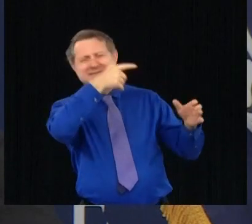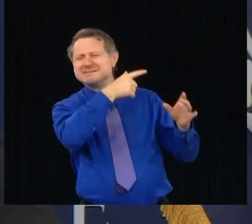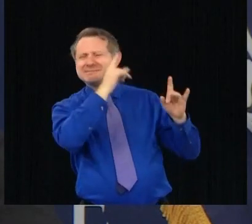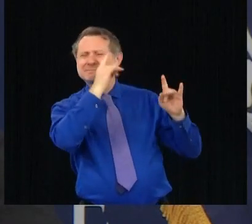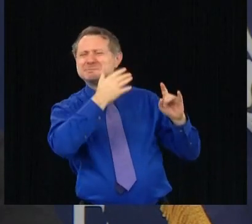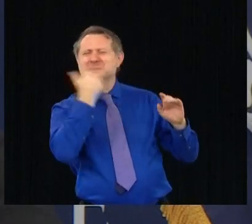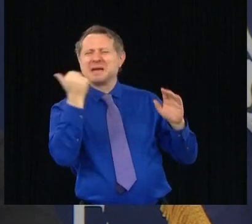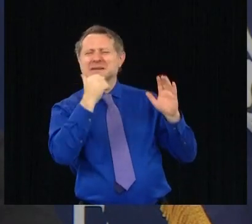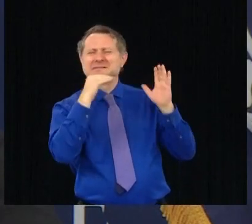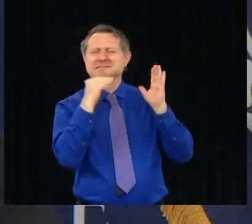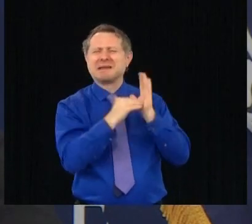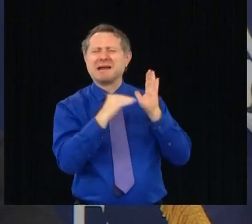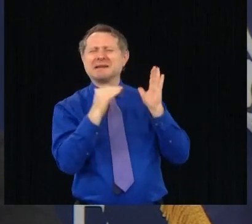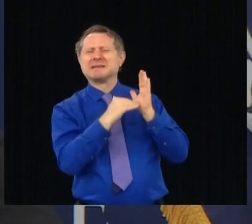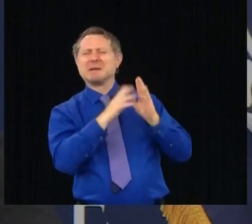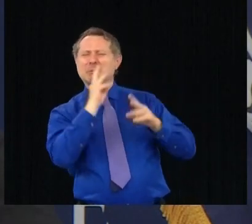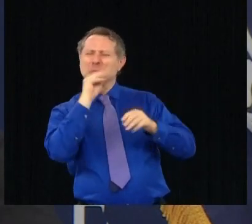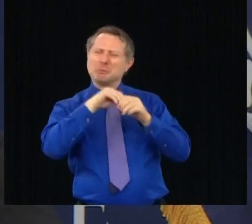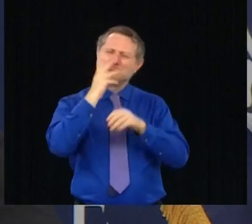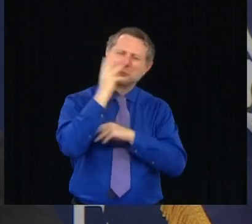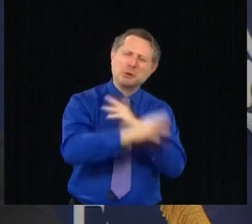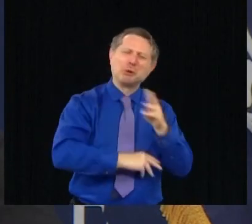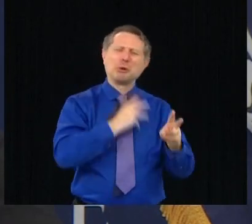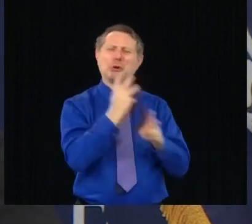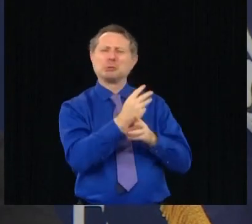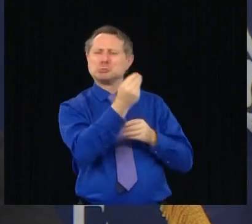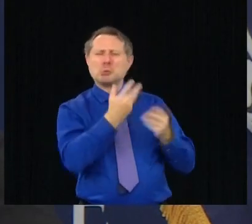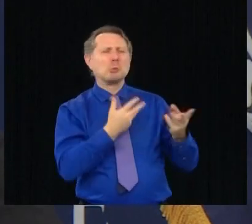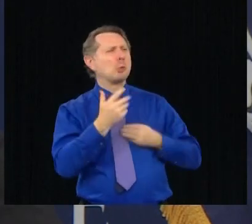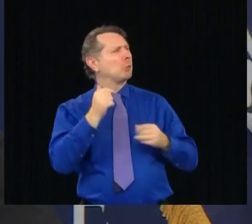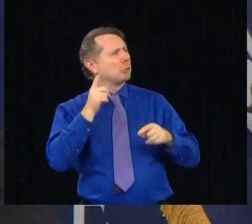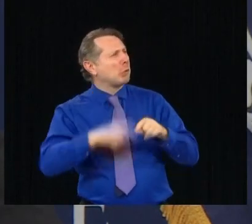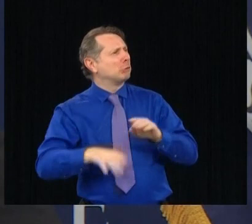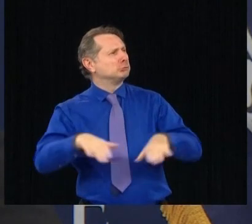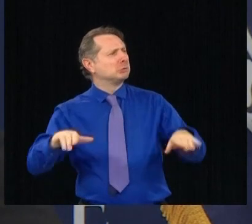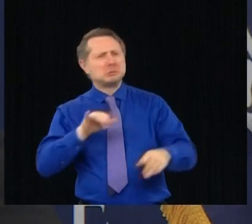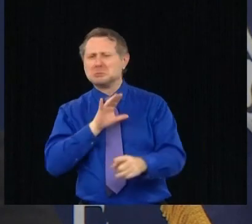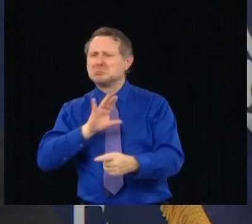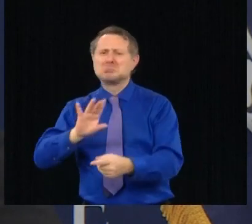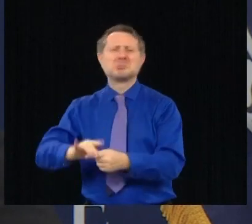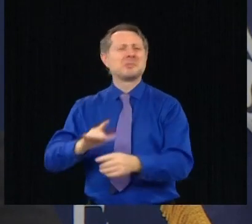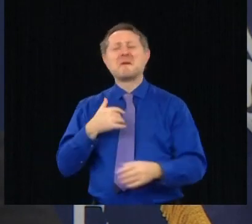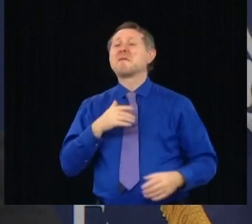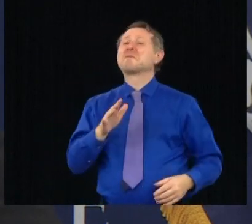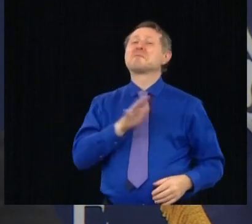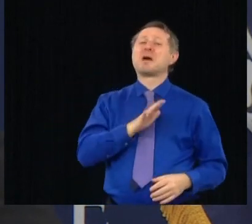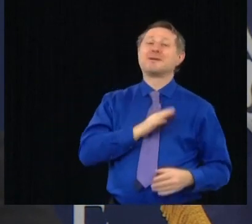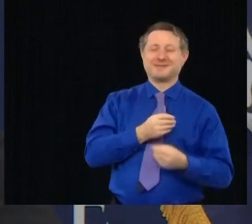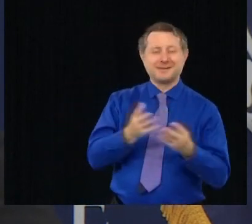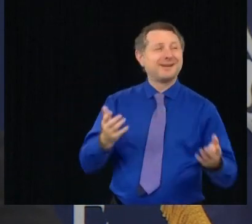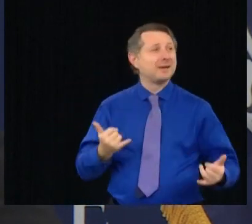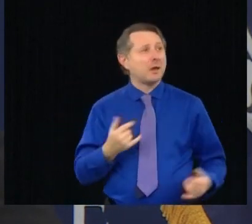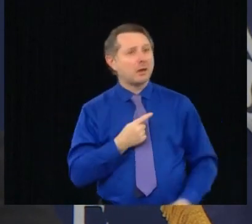I'Mt)ñ TALKING TO THE BEST PUBL HEALTH EXPERTS ON THE GLOBE AND